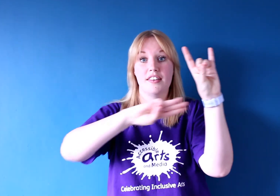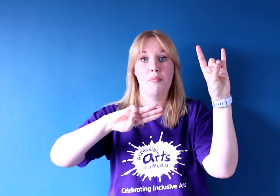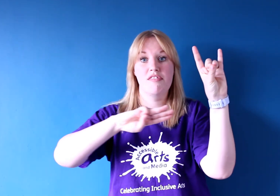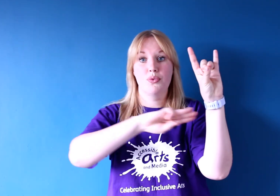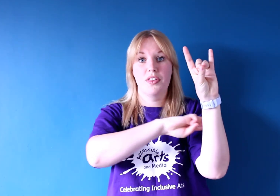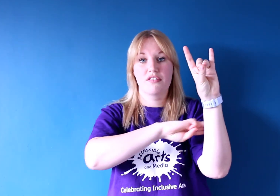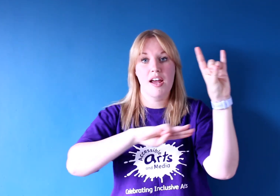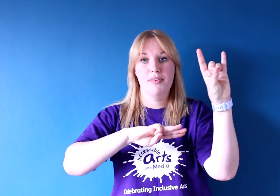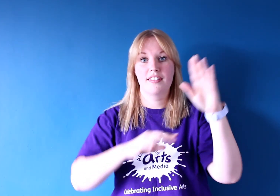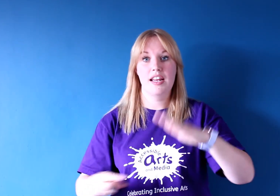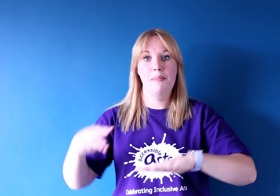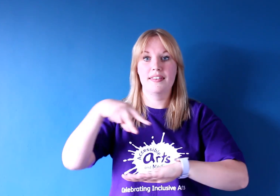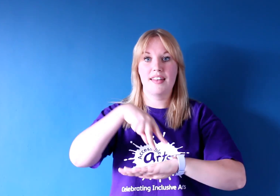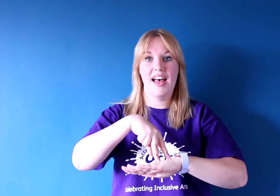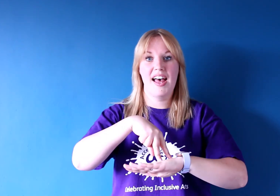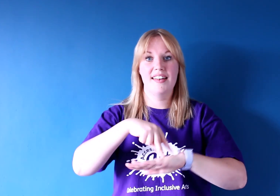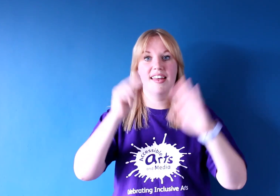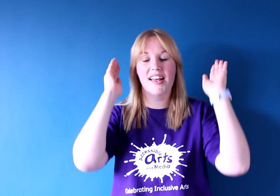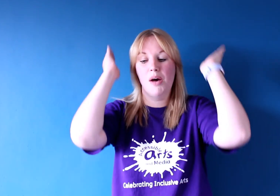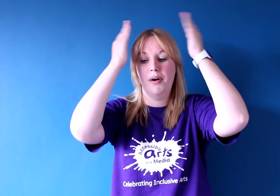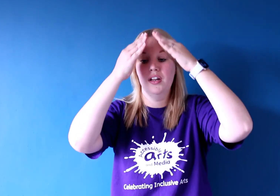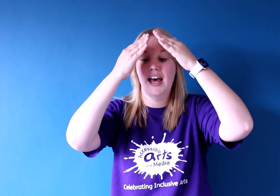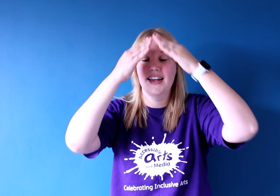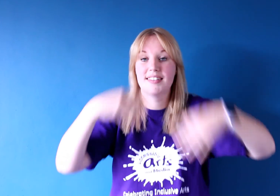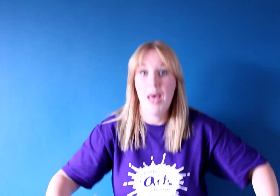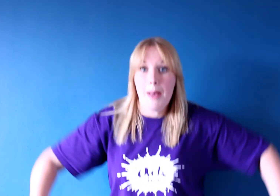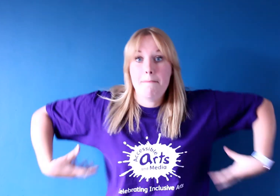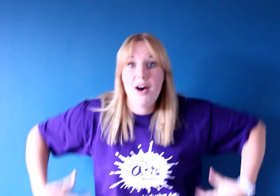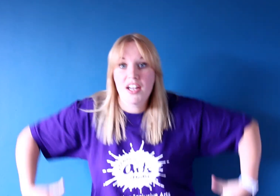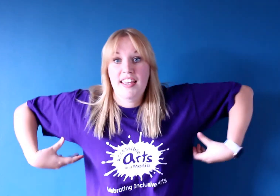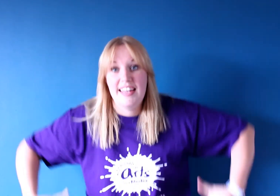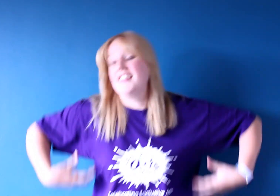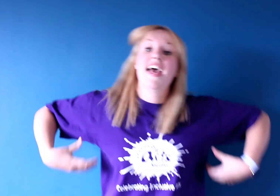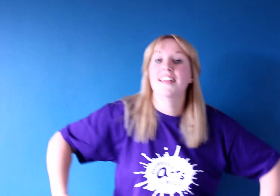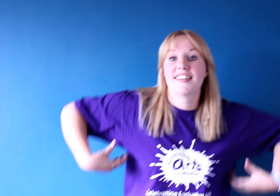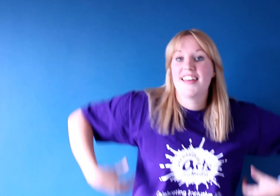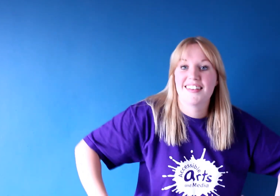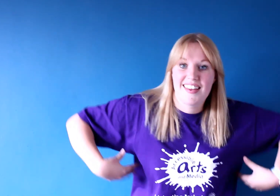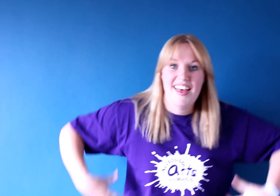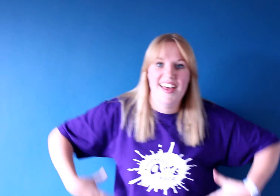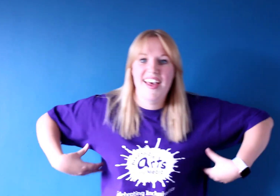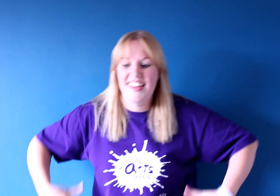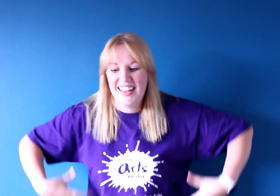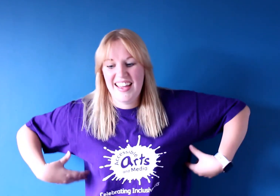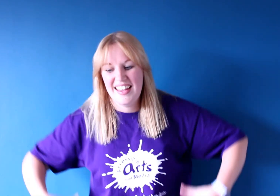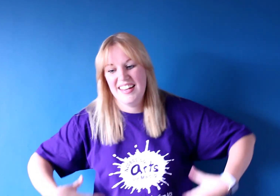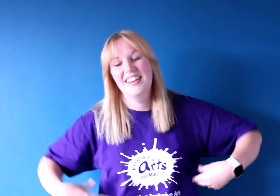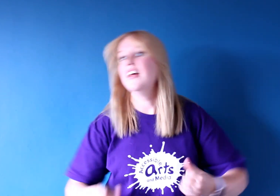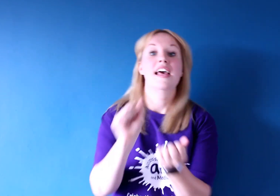Zebras with stripes sleep standing up all night. Monkeys entertain.